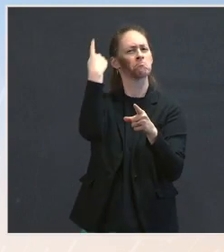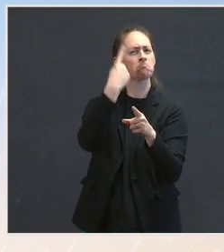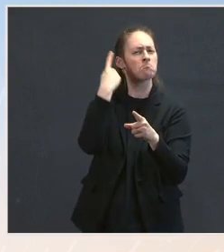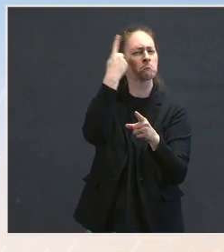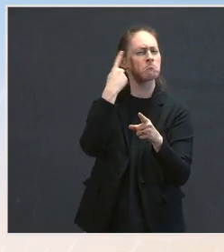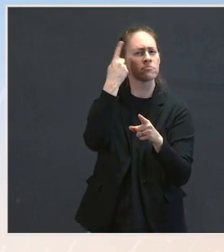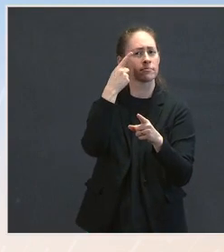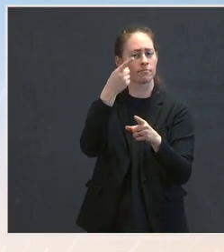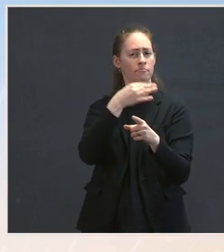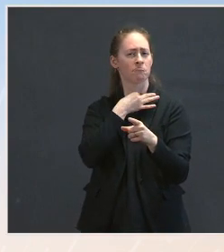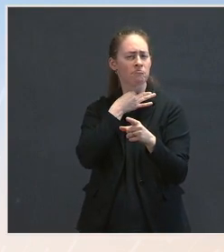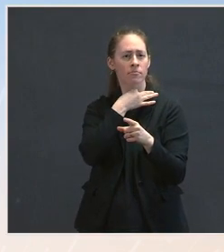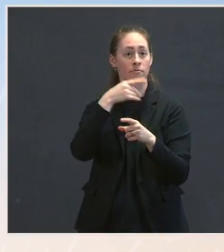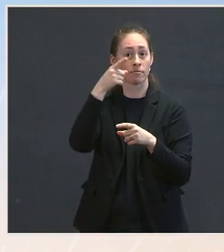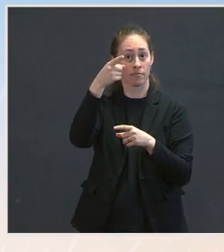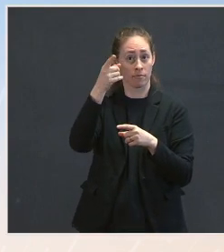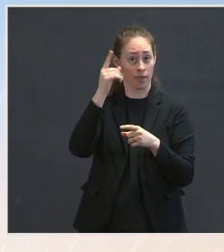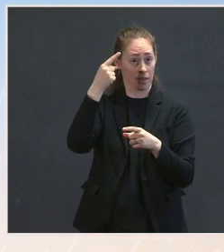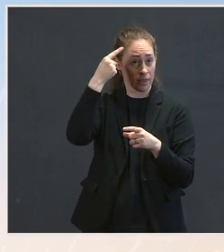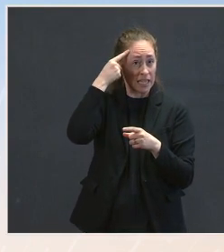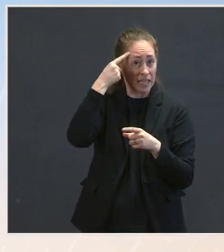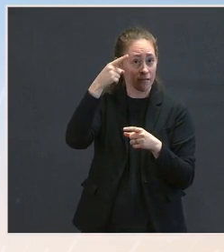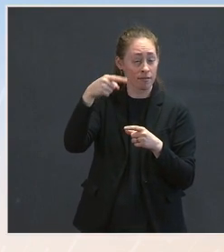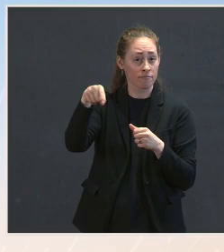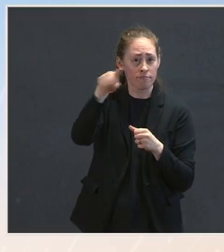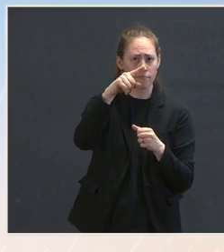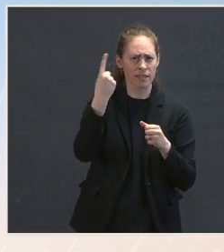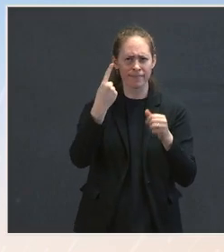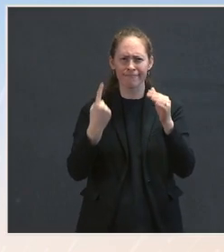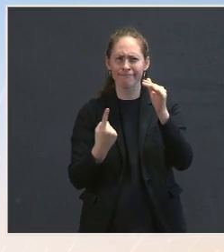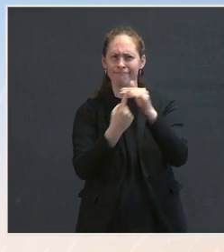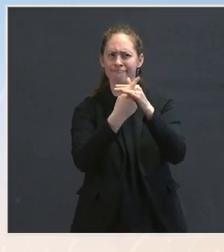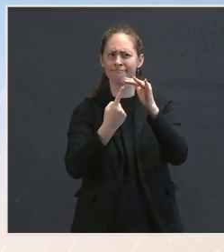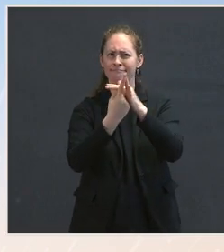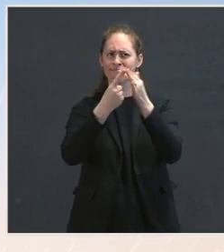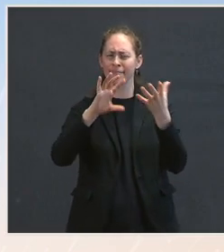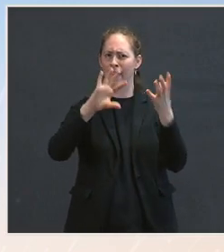as if you had a crisis at the border? Ms. Psaki: Well, certainly, you know,